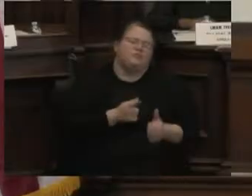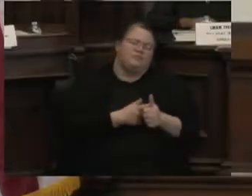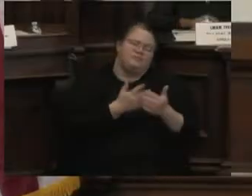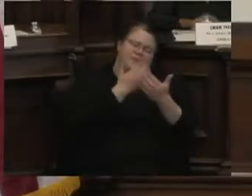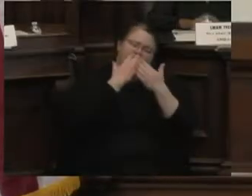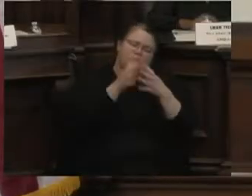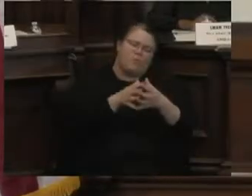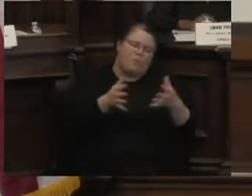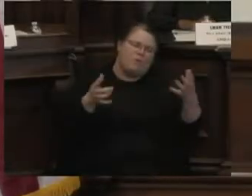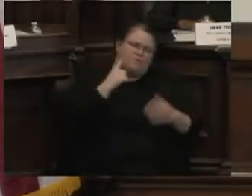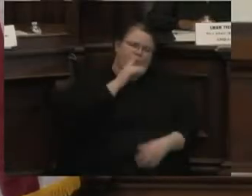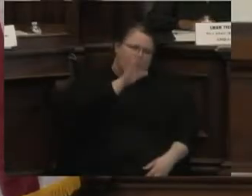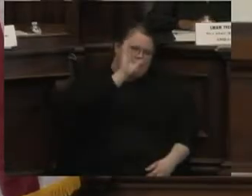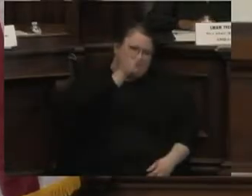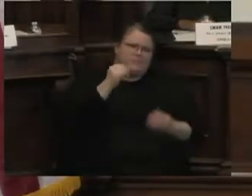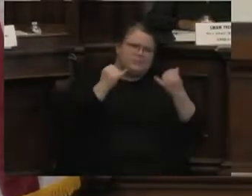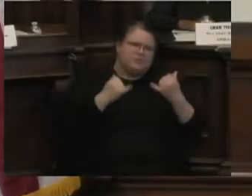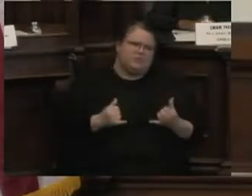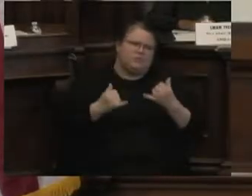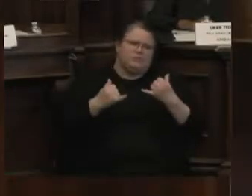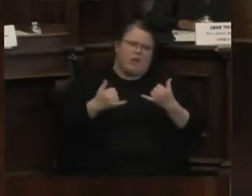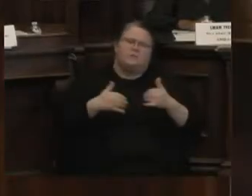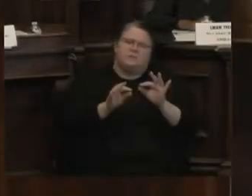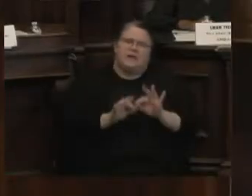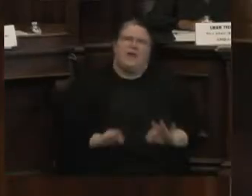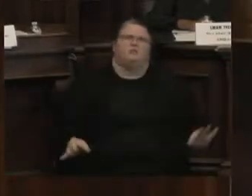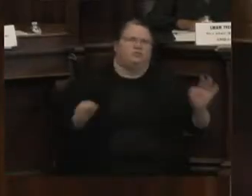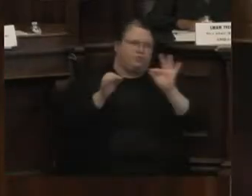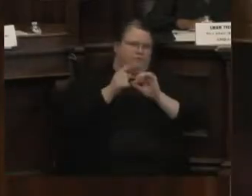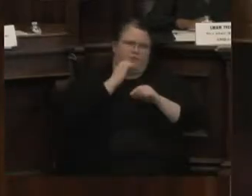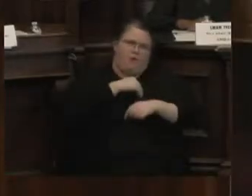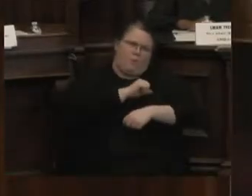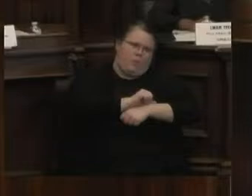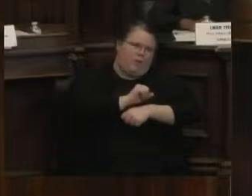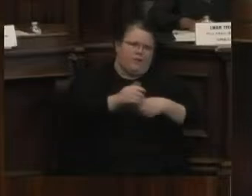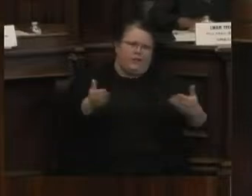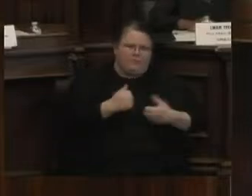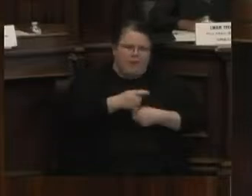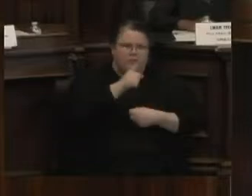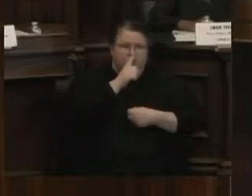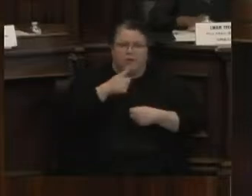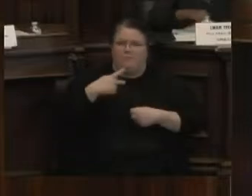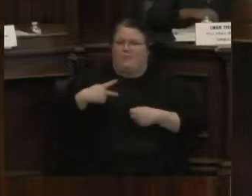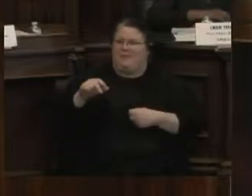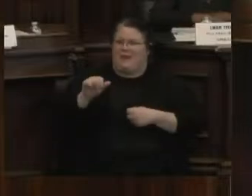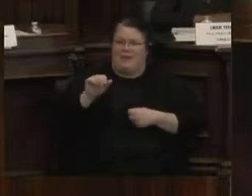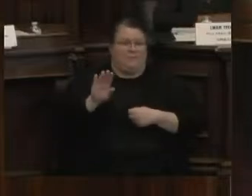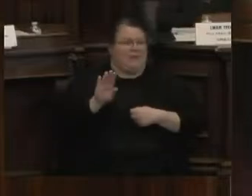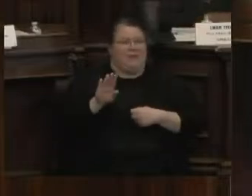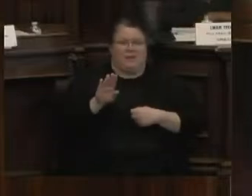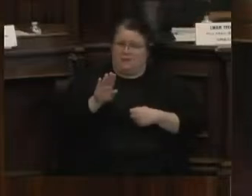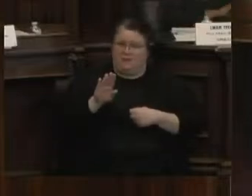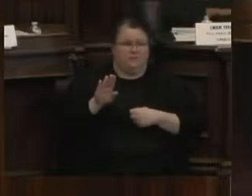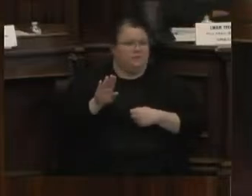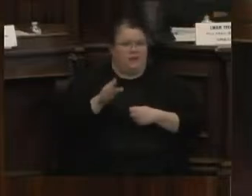Great. Thank you. Okay, great. I just want to say thank you very much for the presentation.